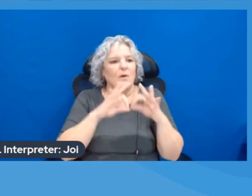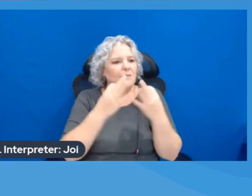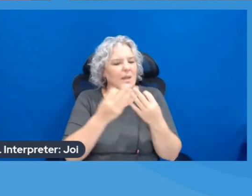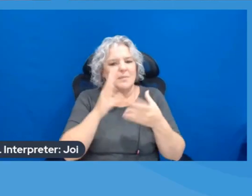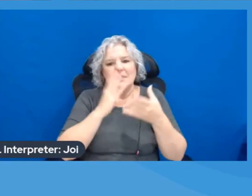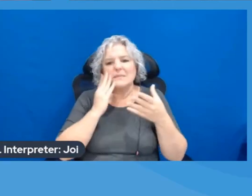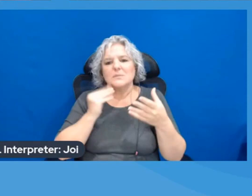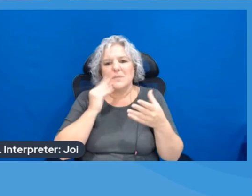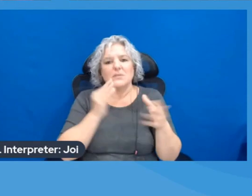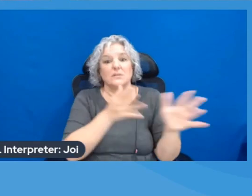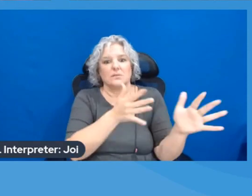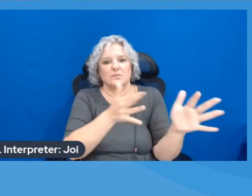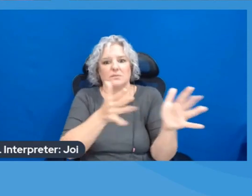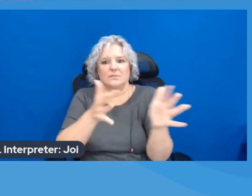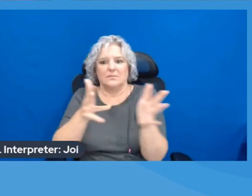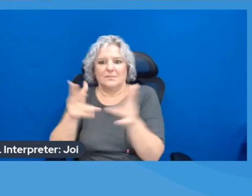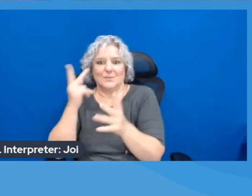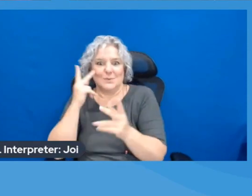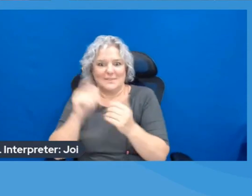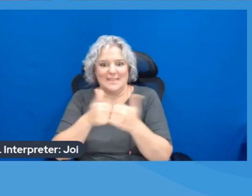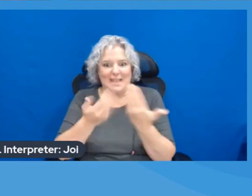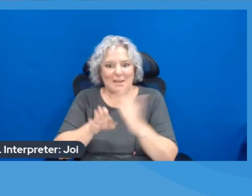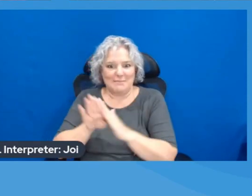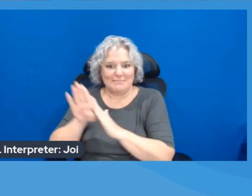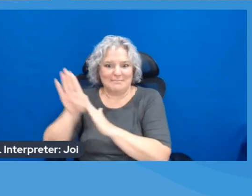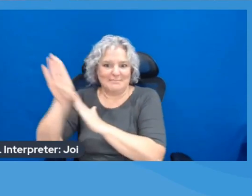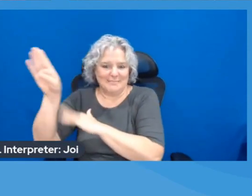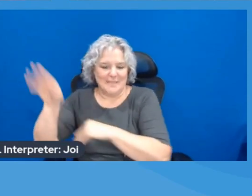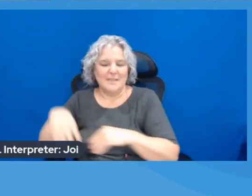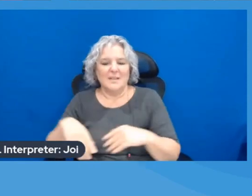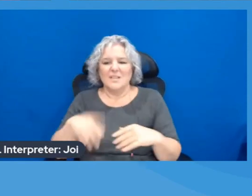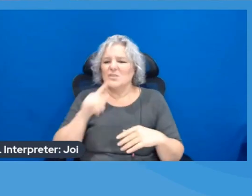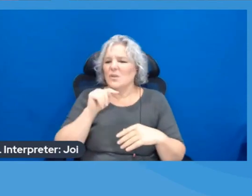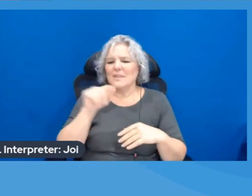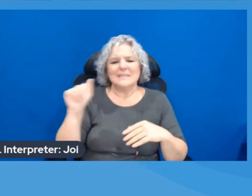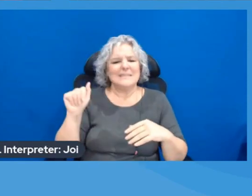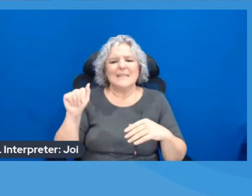and outcomes within state early intervention programs. So our TA support across projects at FPG,